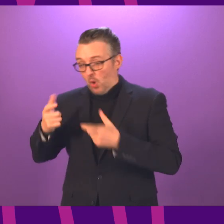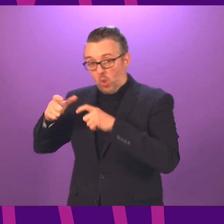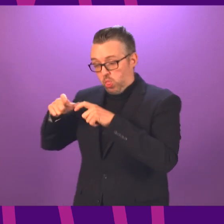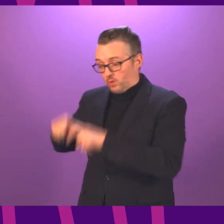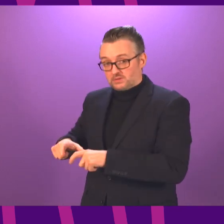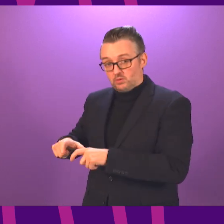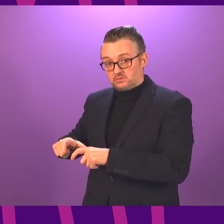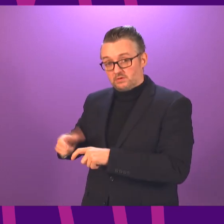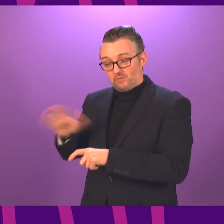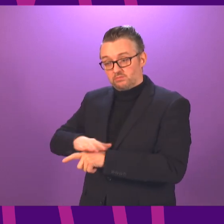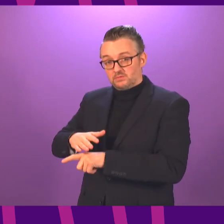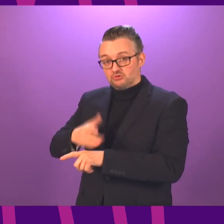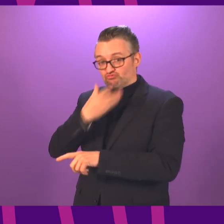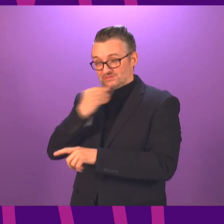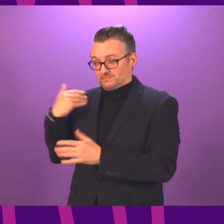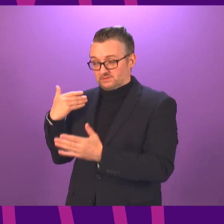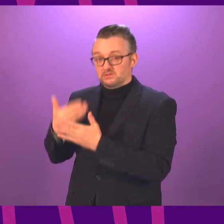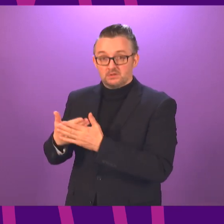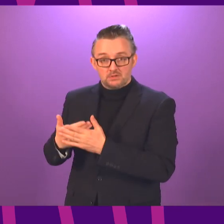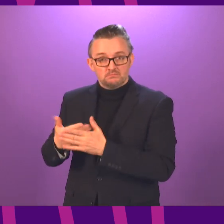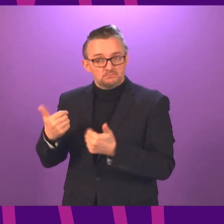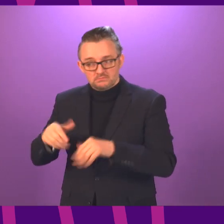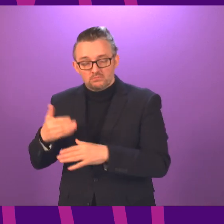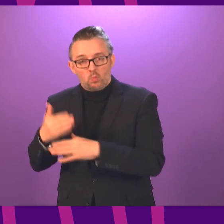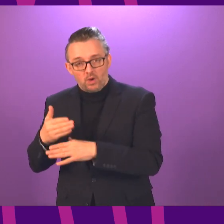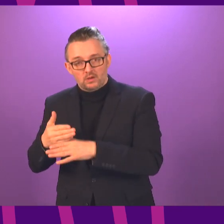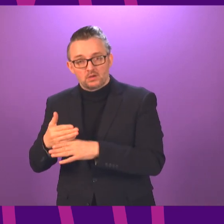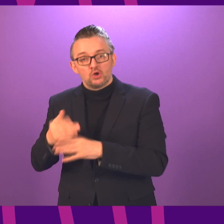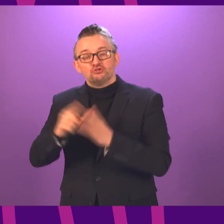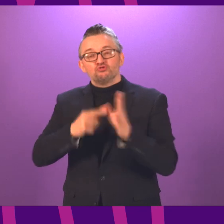adopted after Christmas have had an impact. In the first week of January, an average of